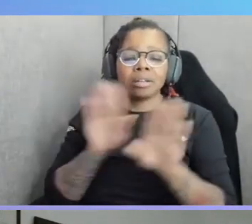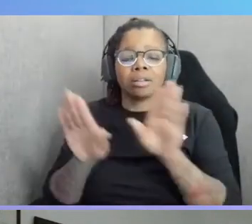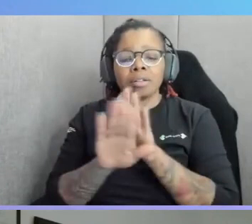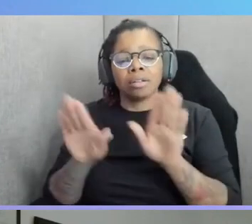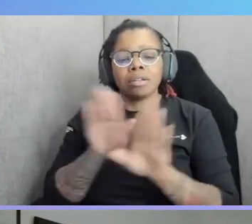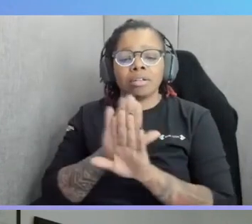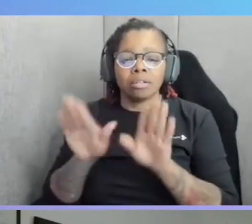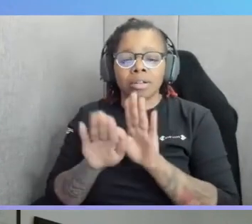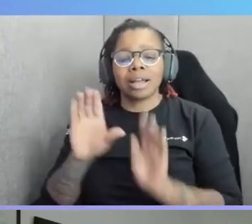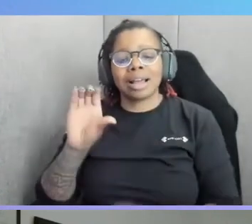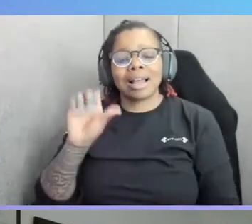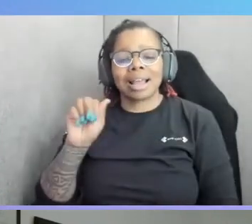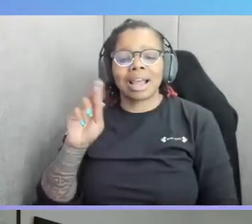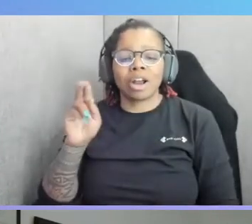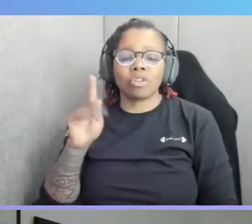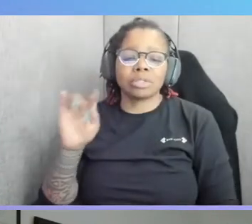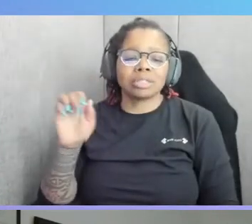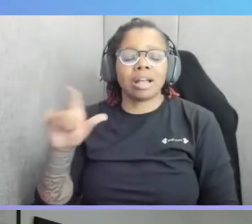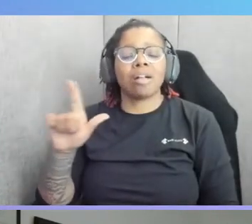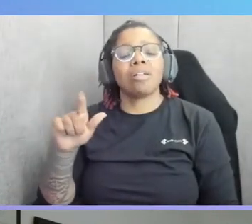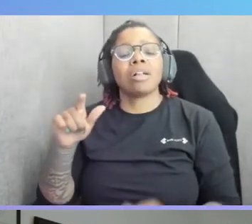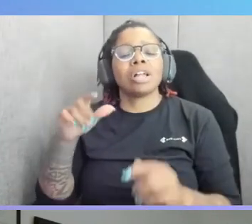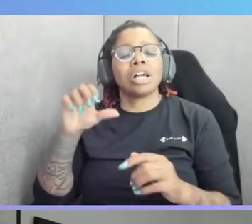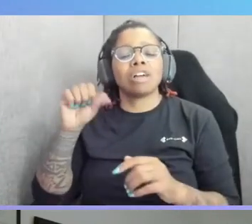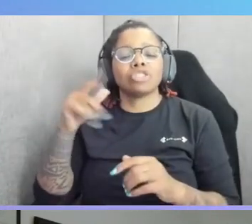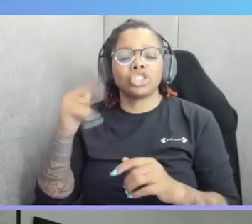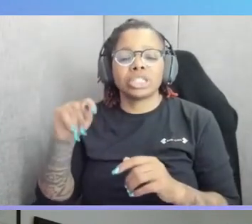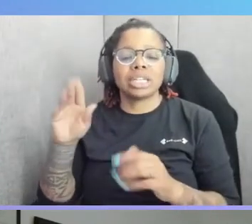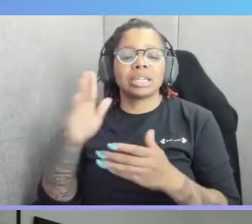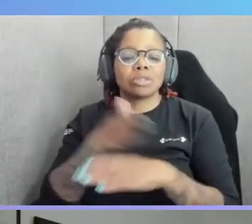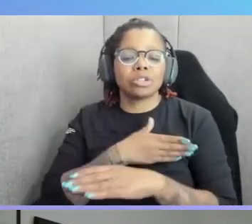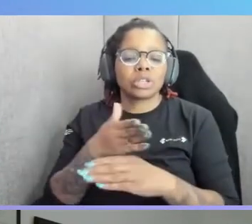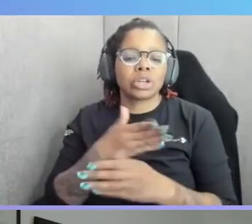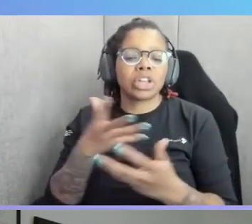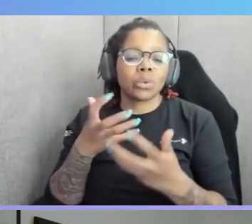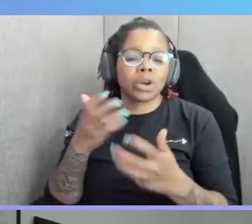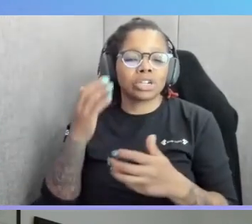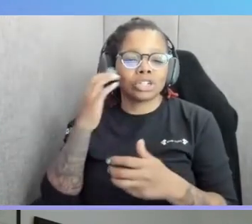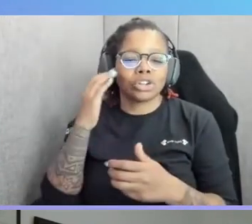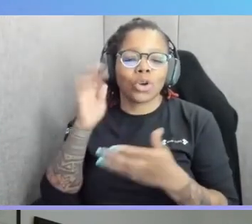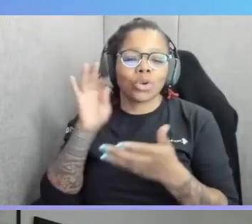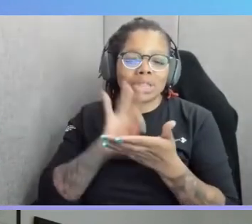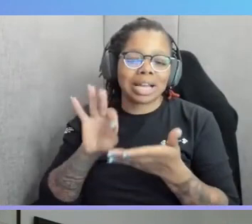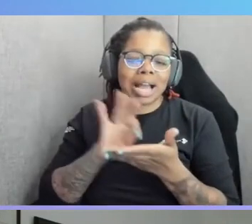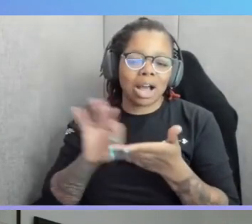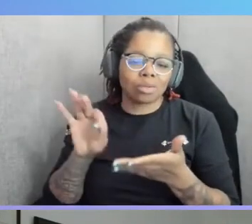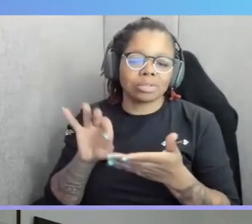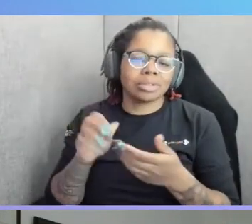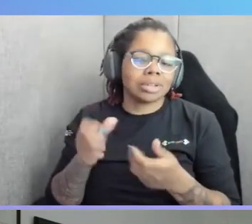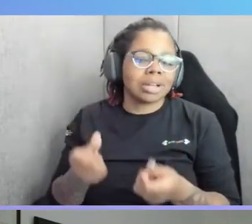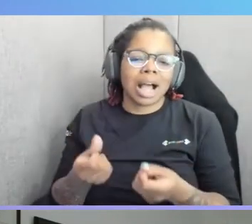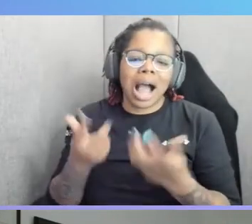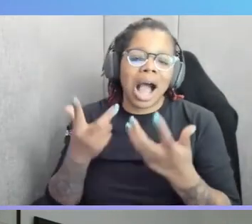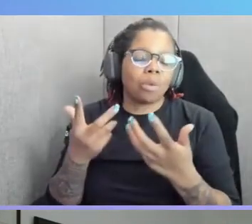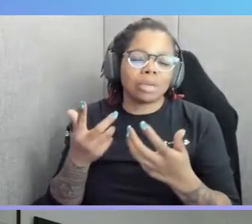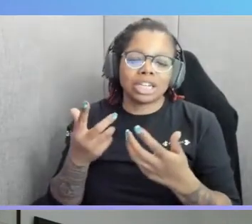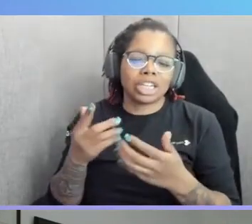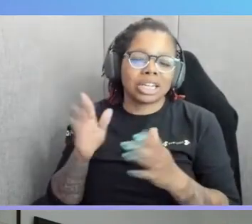wanting the count. So one in 4 or 1 in whatever the number of sheets were, there were, and one participant also pointed out